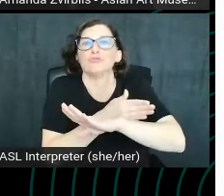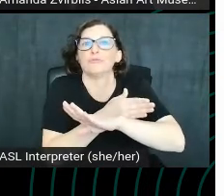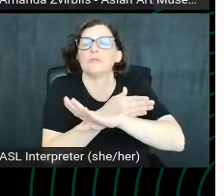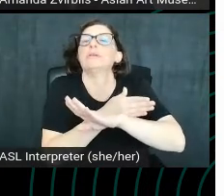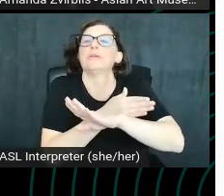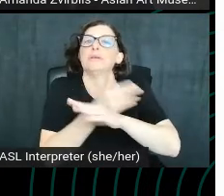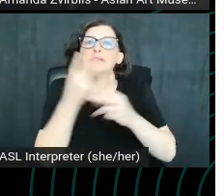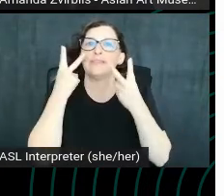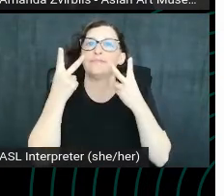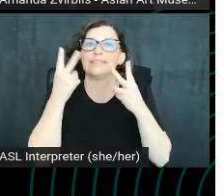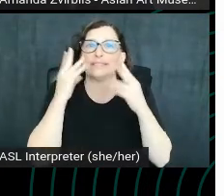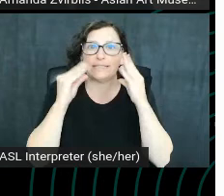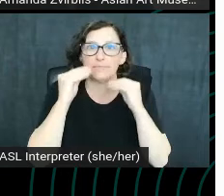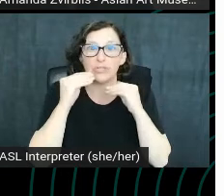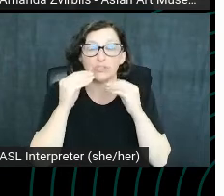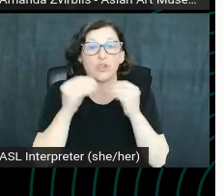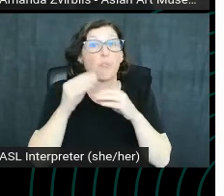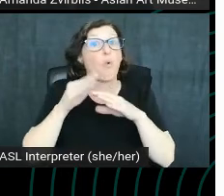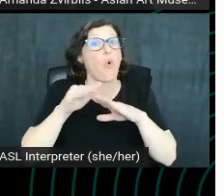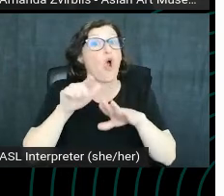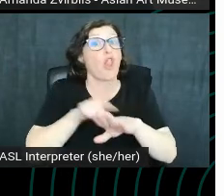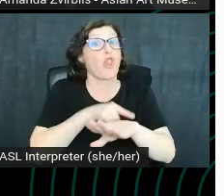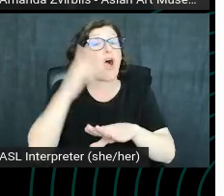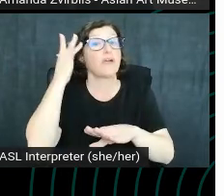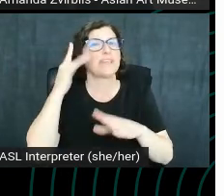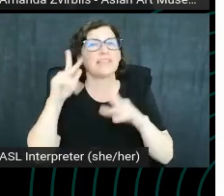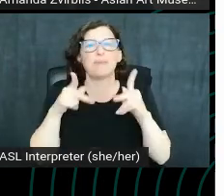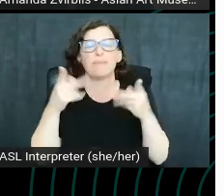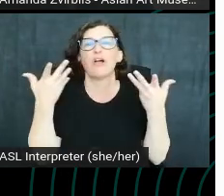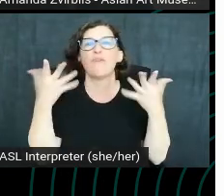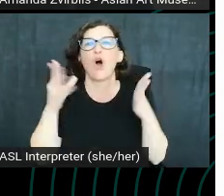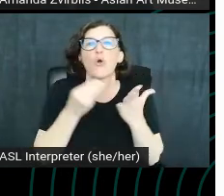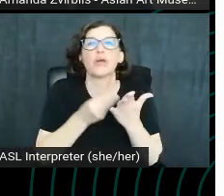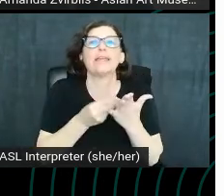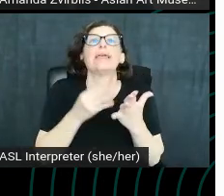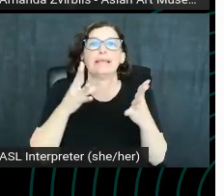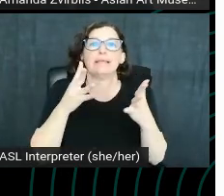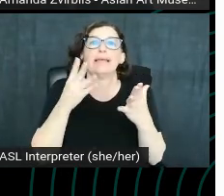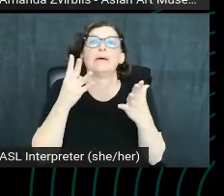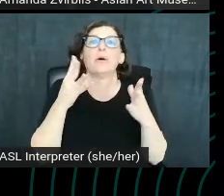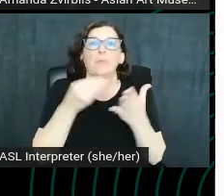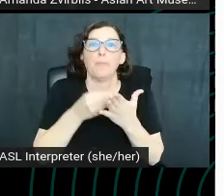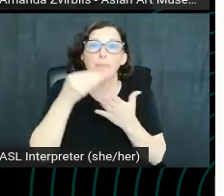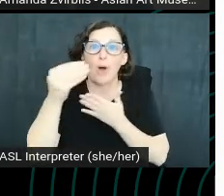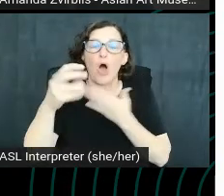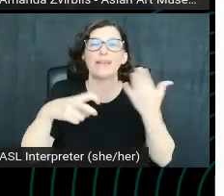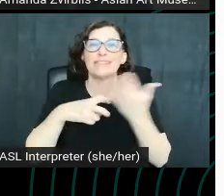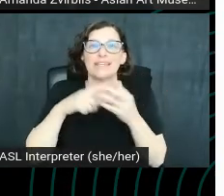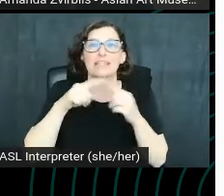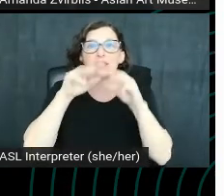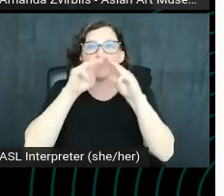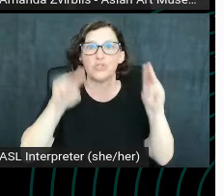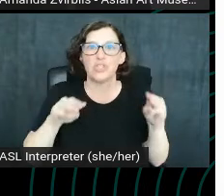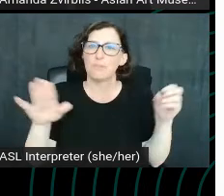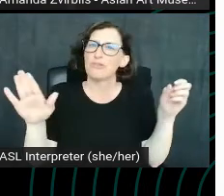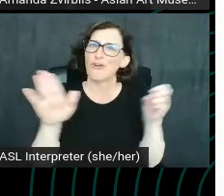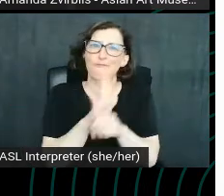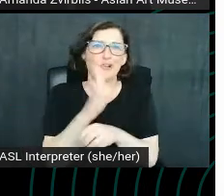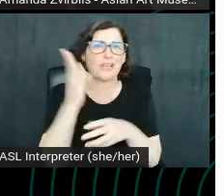They are longer in length, because people have already bought into the museum and they're fully engaged, so they can have longer content.